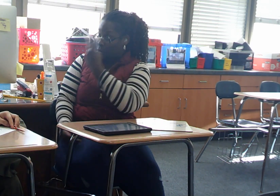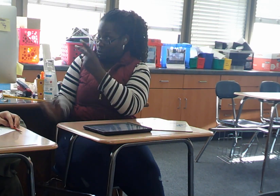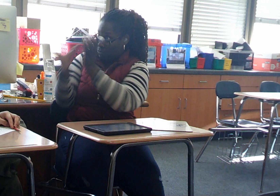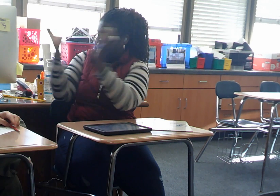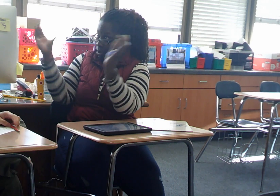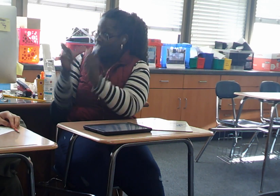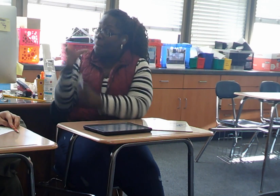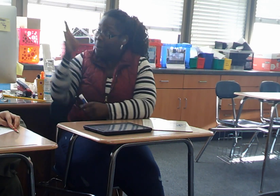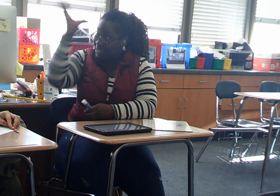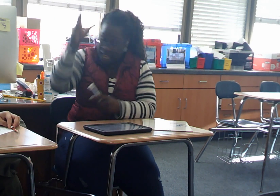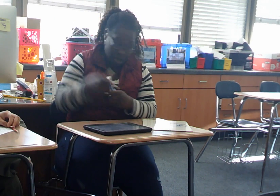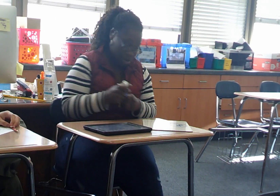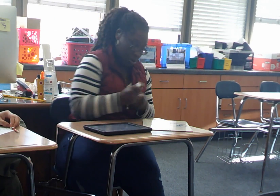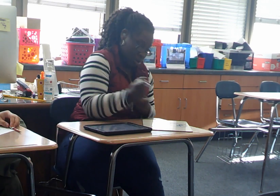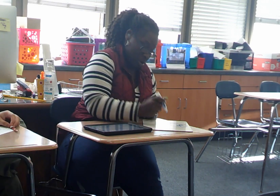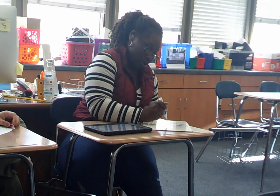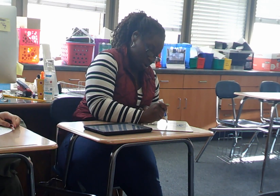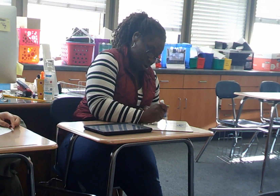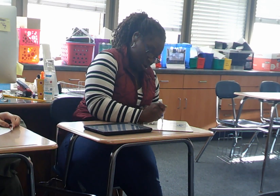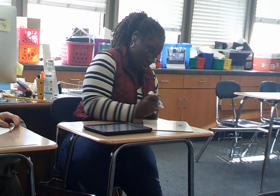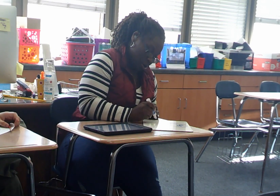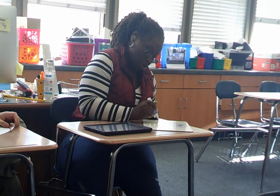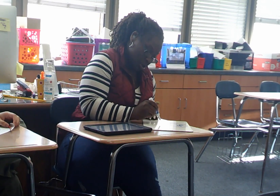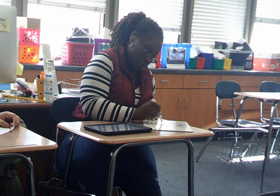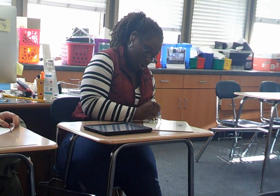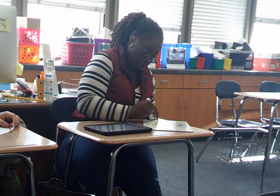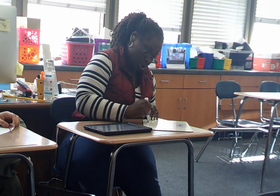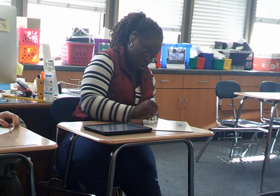Yep. You have two parent cell.